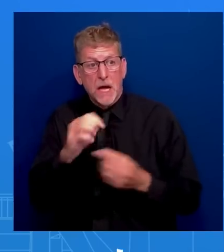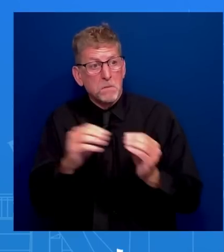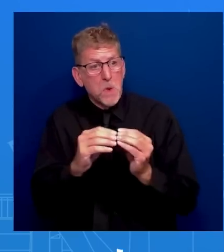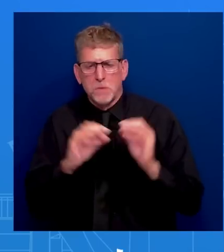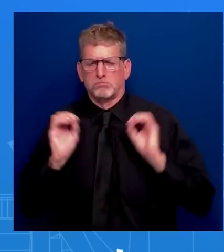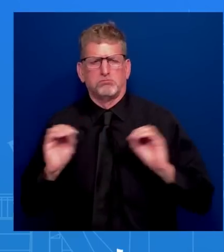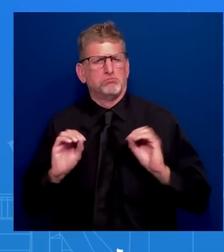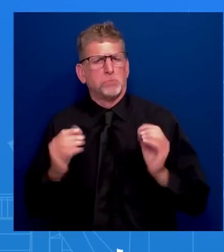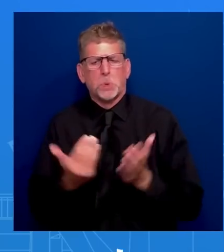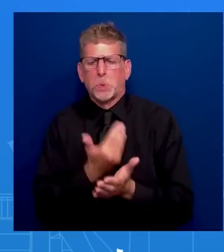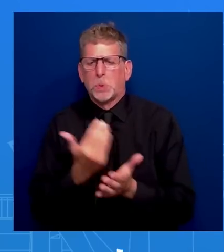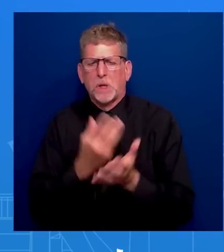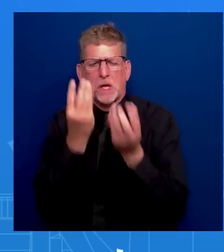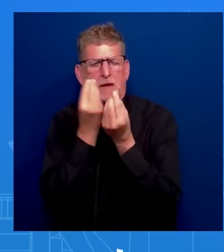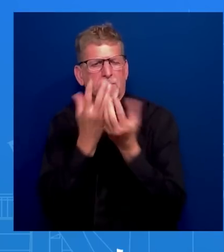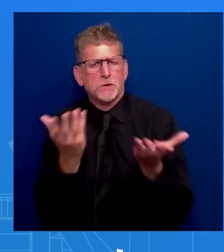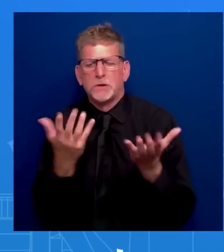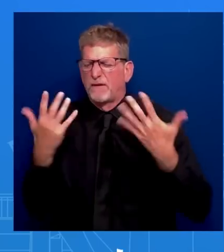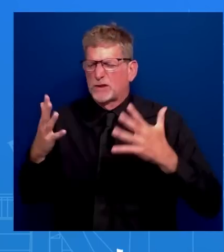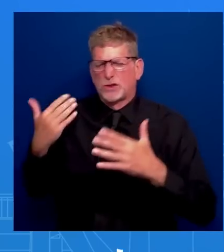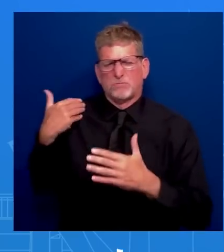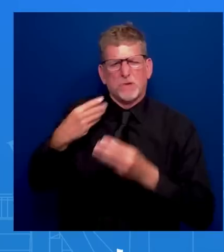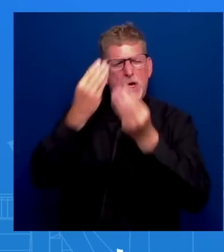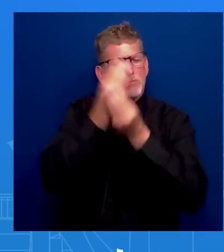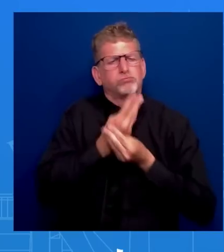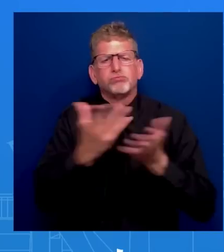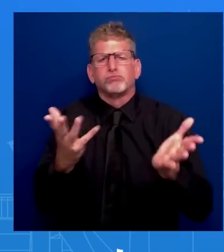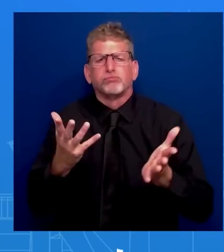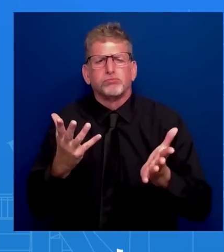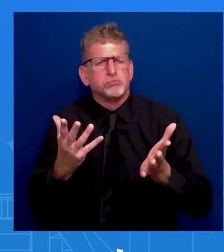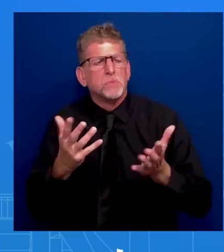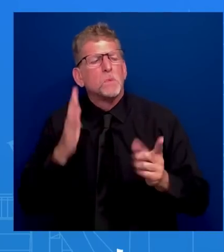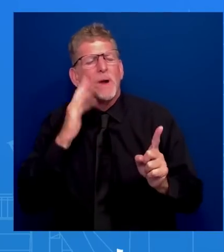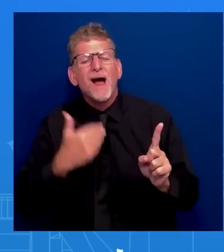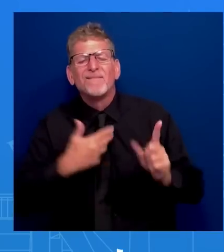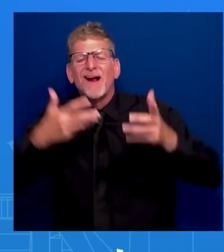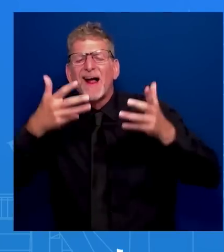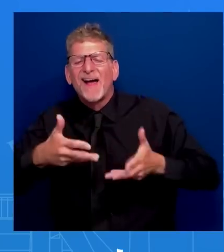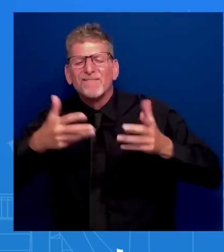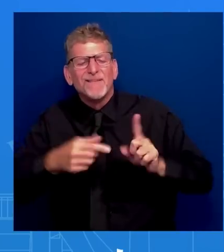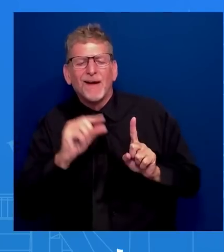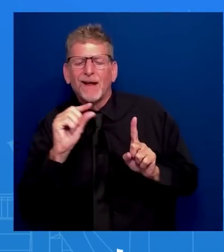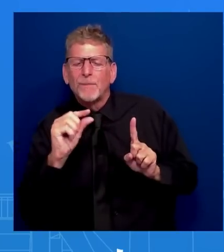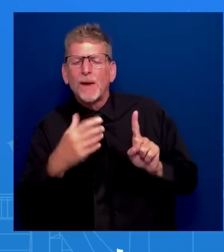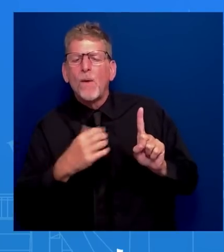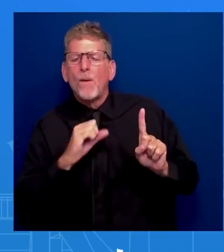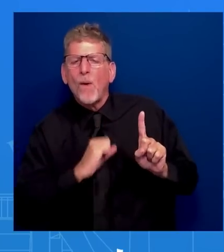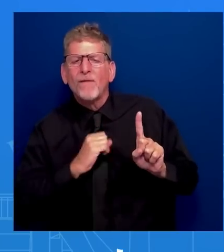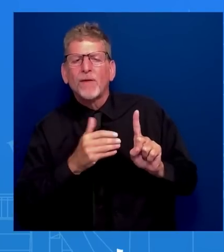We actually shared that he has an inhaler that he uses from time to time because he has --